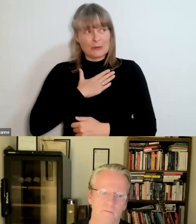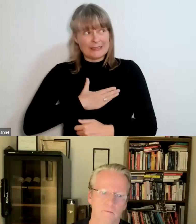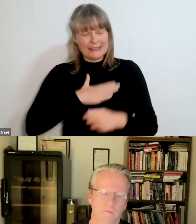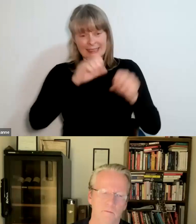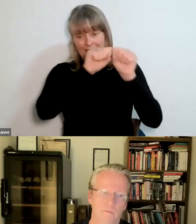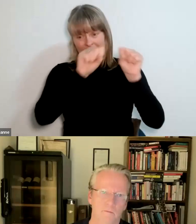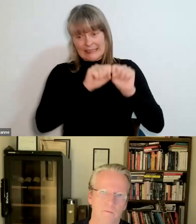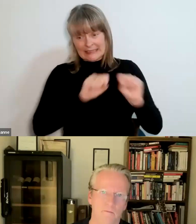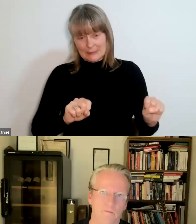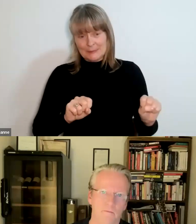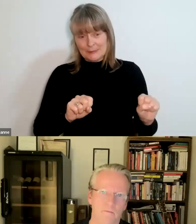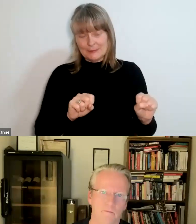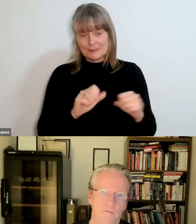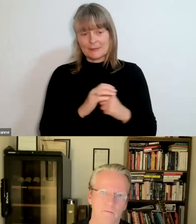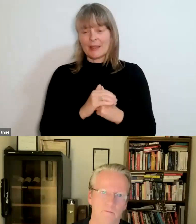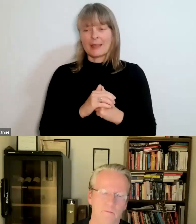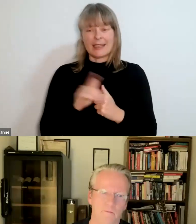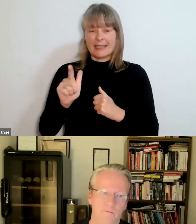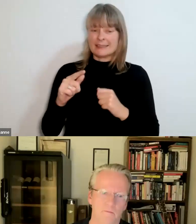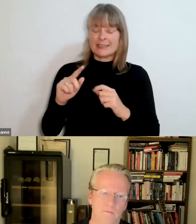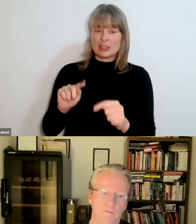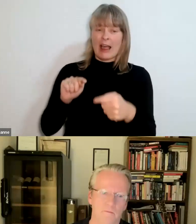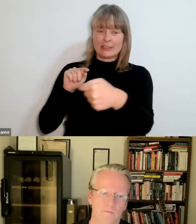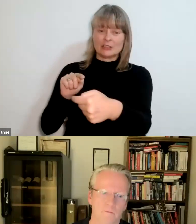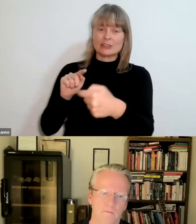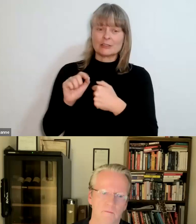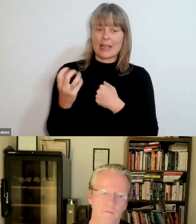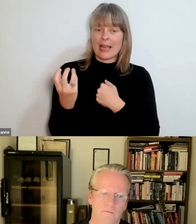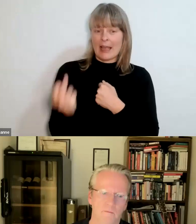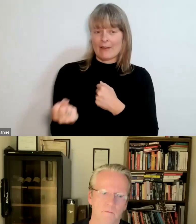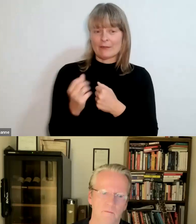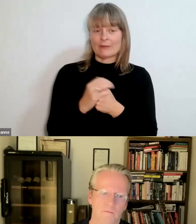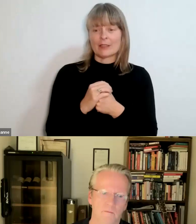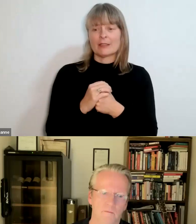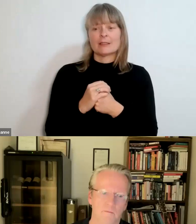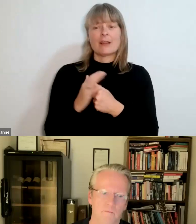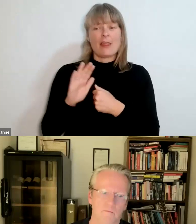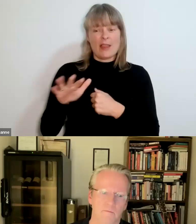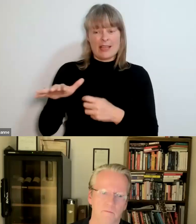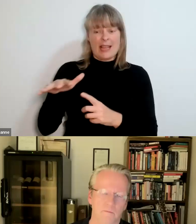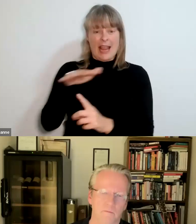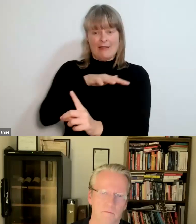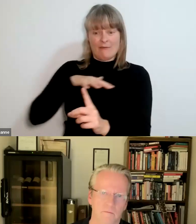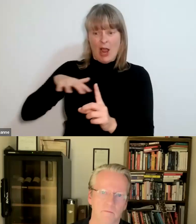about what they do with children but often they are doing it despite the system but that is one